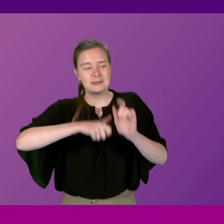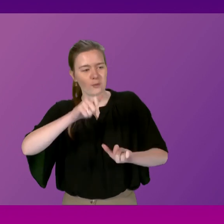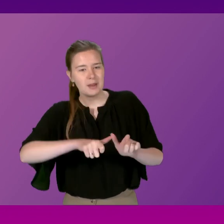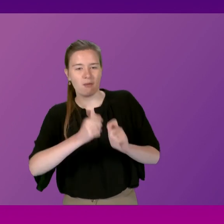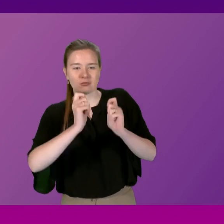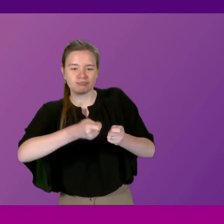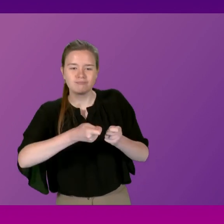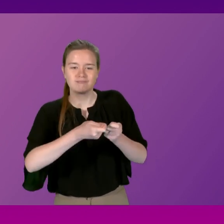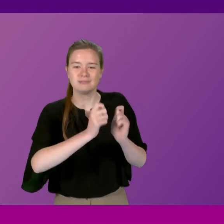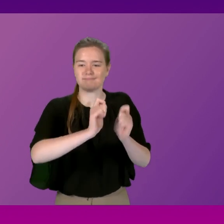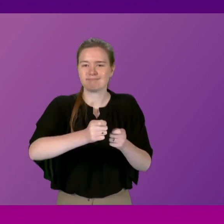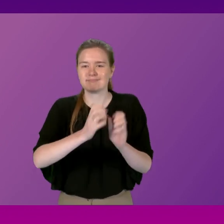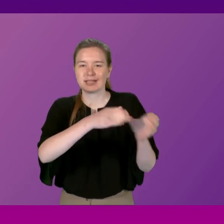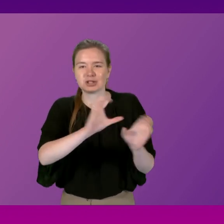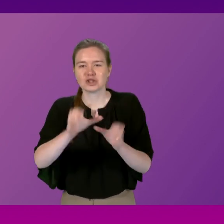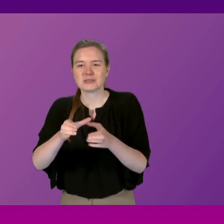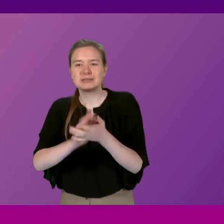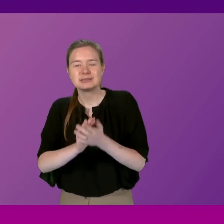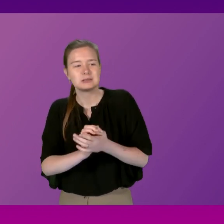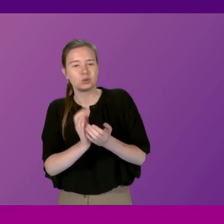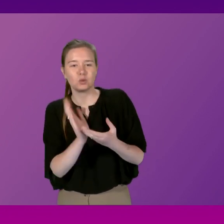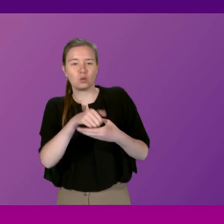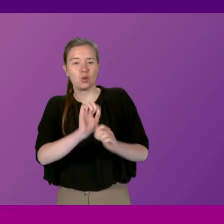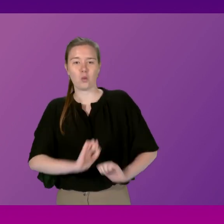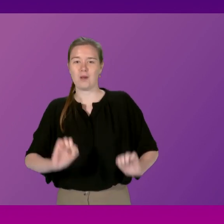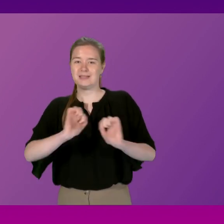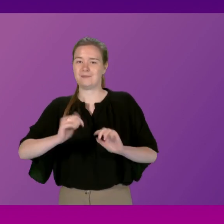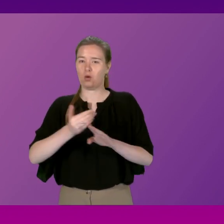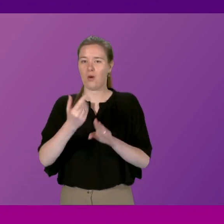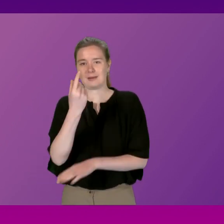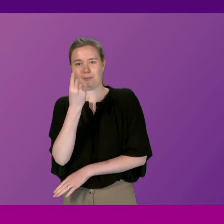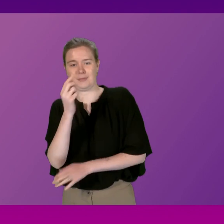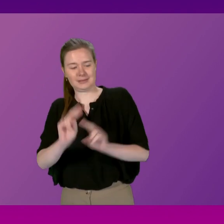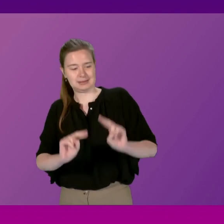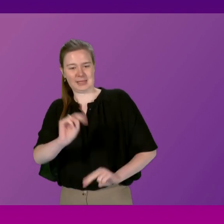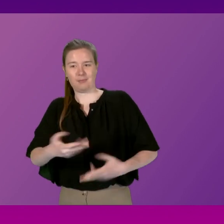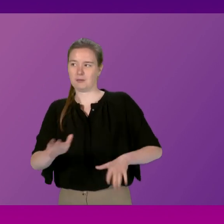to sanctions, including those who are waiting for work capability assessments.